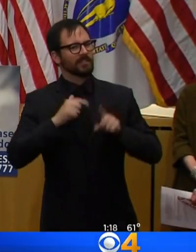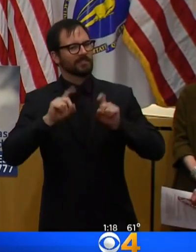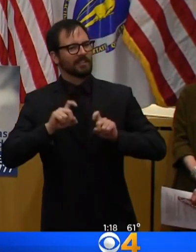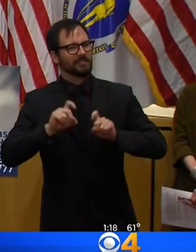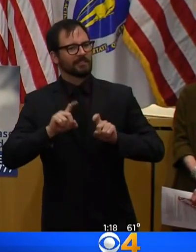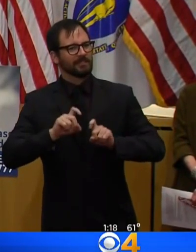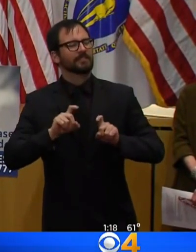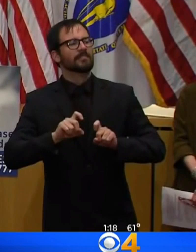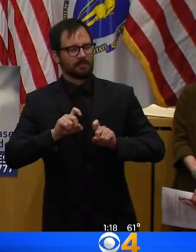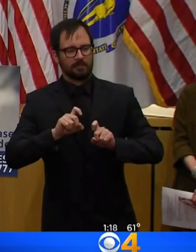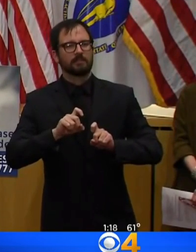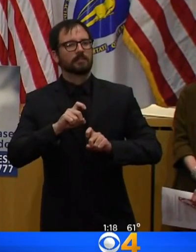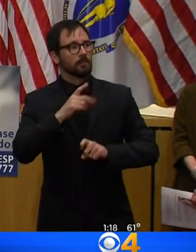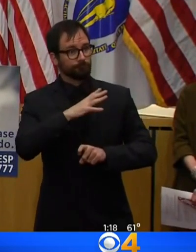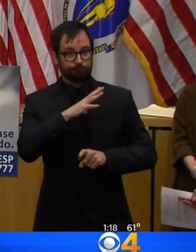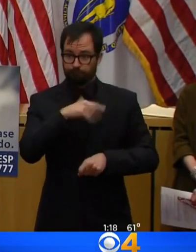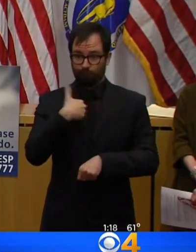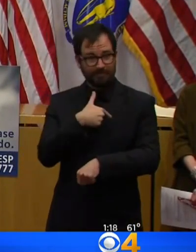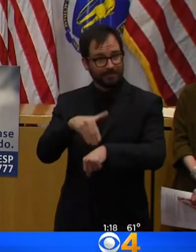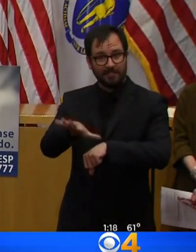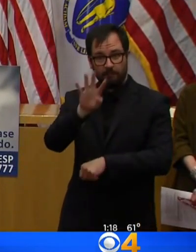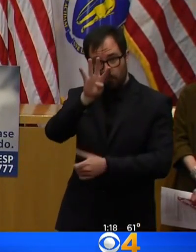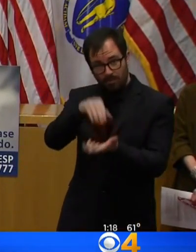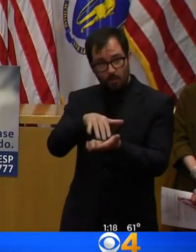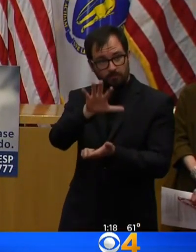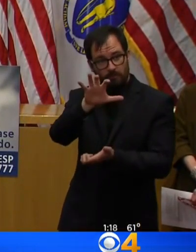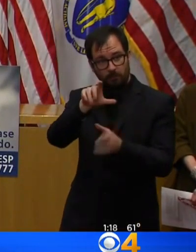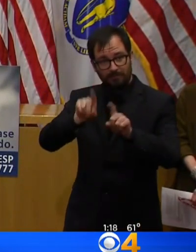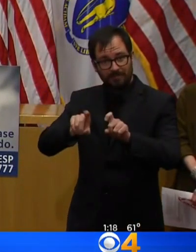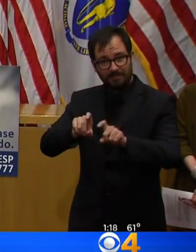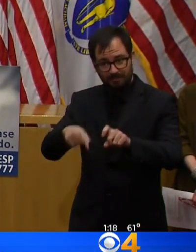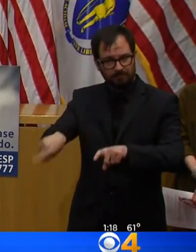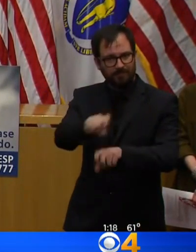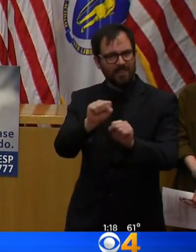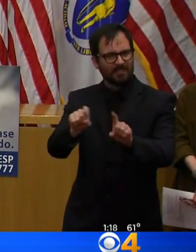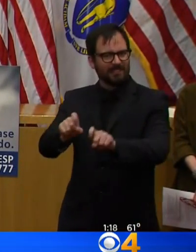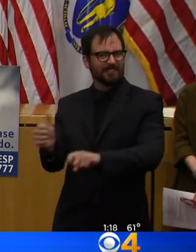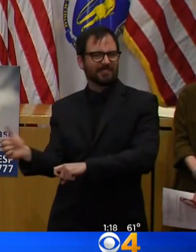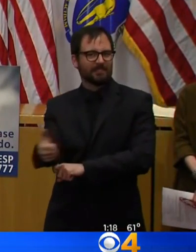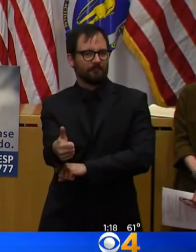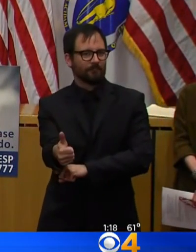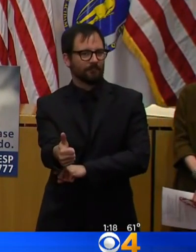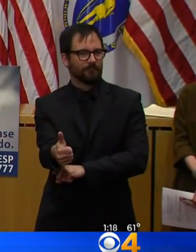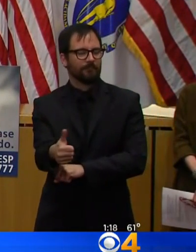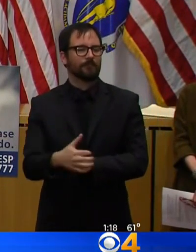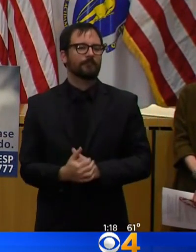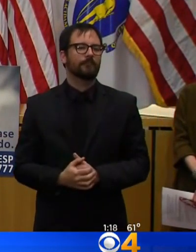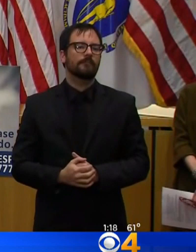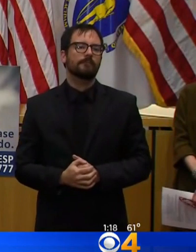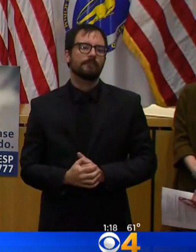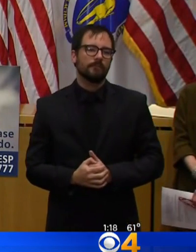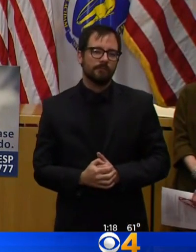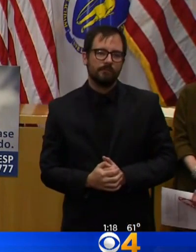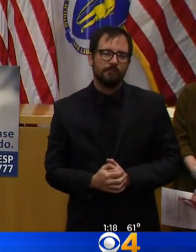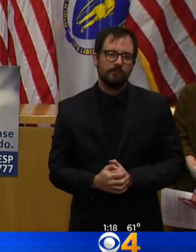FACILITIES HAVE MADE REQUESTS AND WE SENT ALMOST 4500 TEST TO THEM TO BE USED. WILL CONTINUE TO LEARN AND